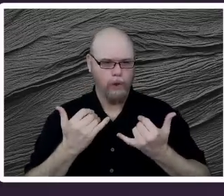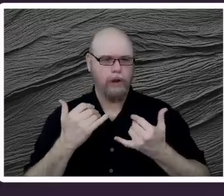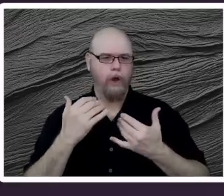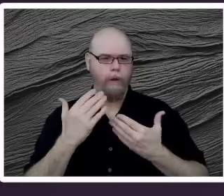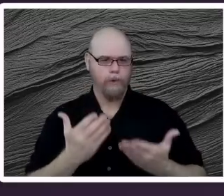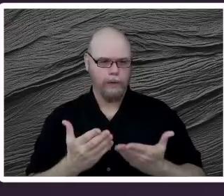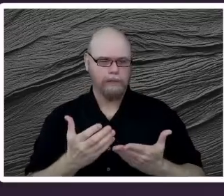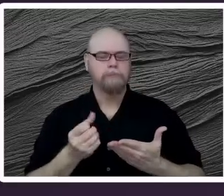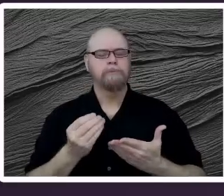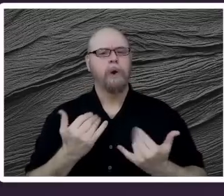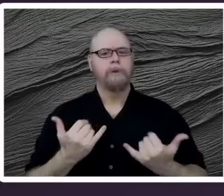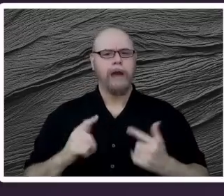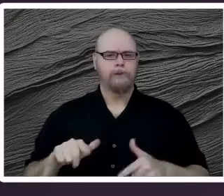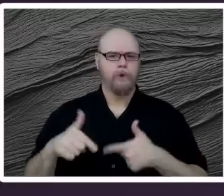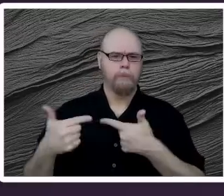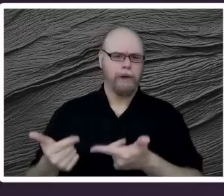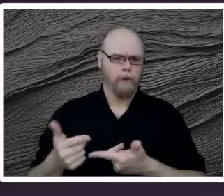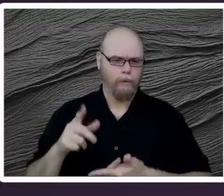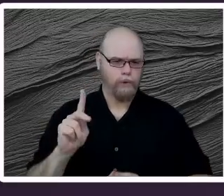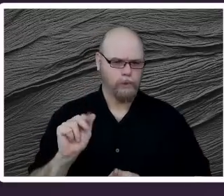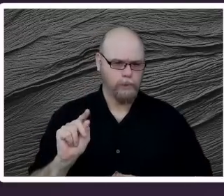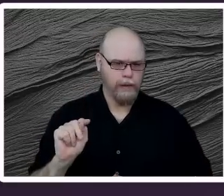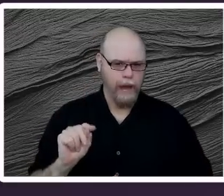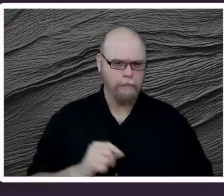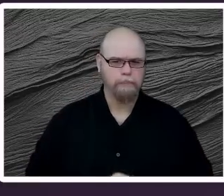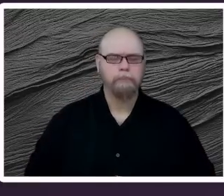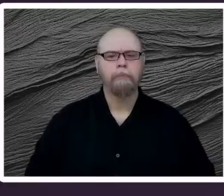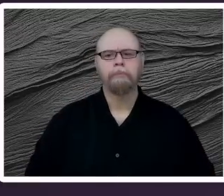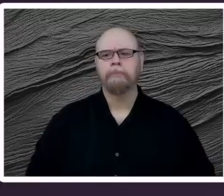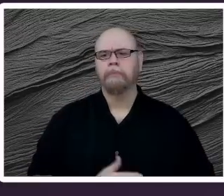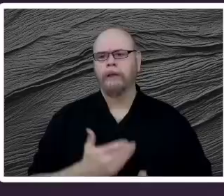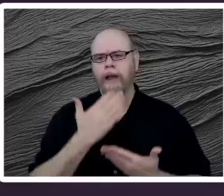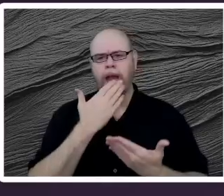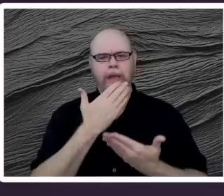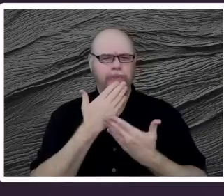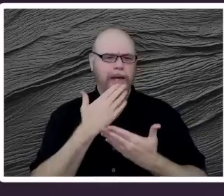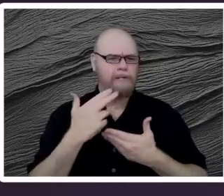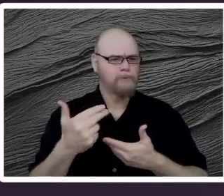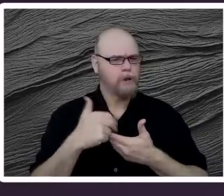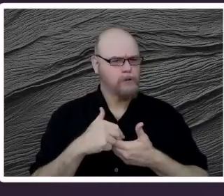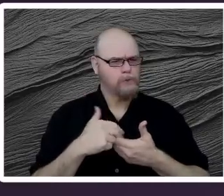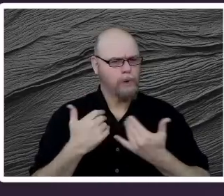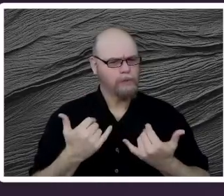Thanks, Ed. And thank you very much for joining us on this exploration of how you can bring free